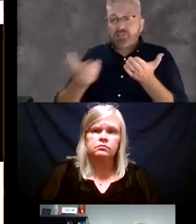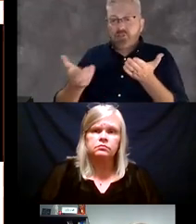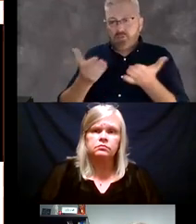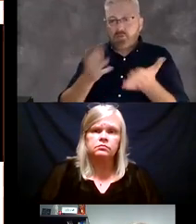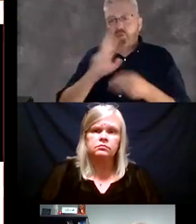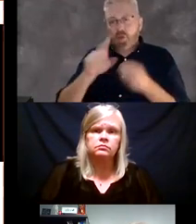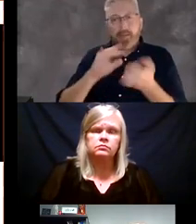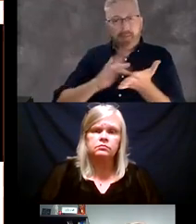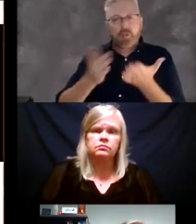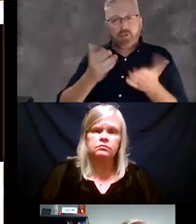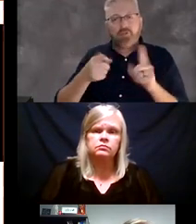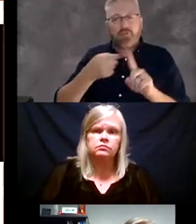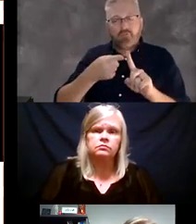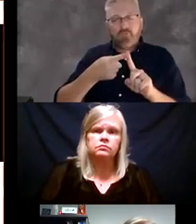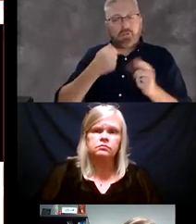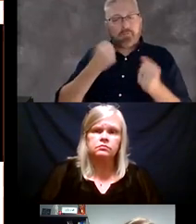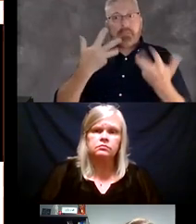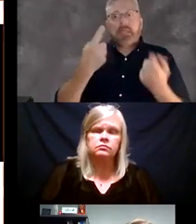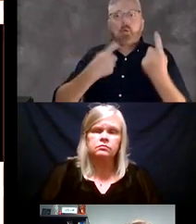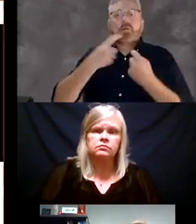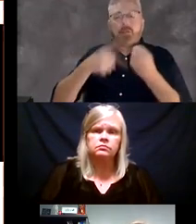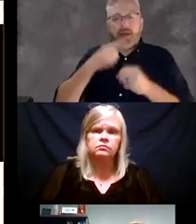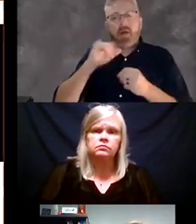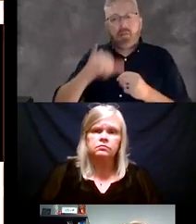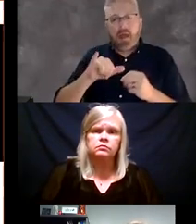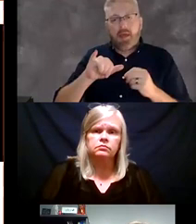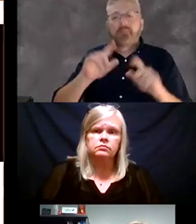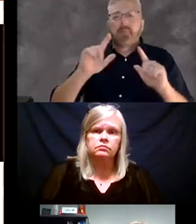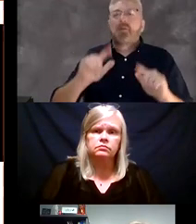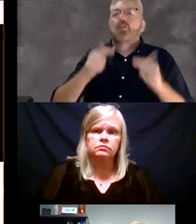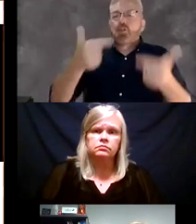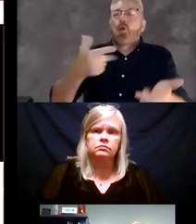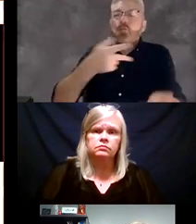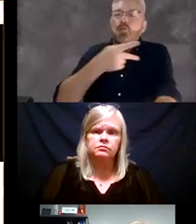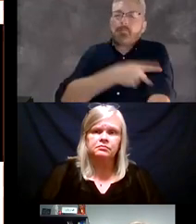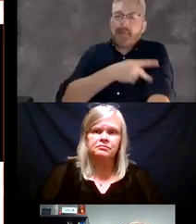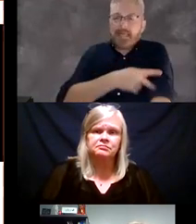SERVICES FIRST. GENERALLY SPEAKING MINORS CAN